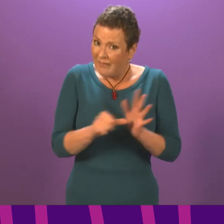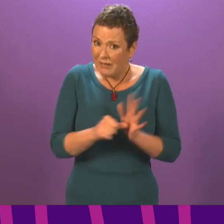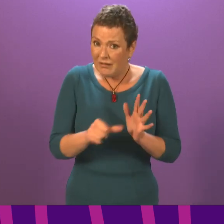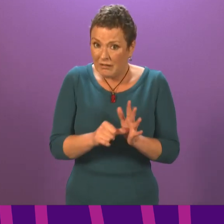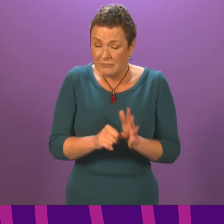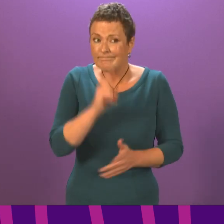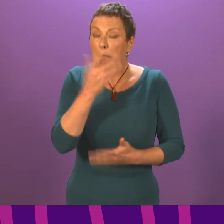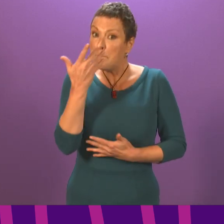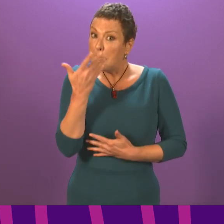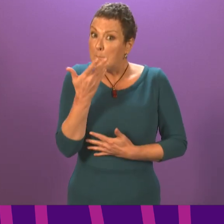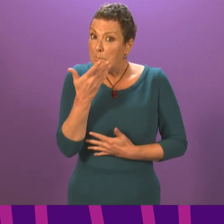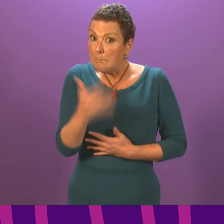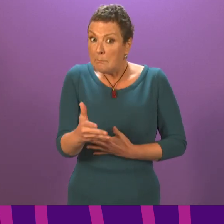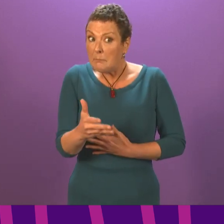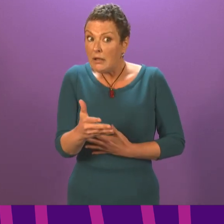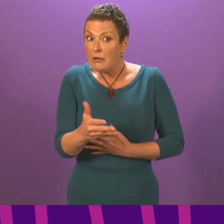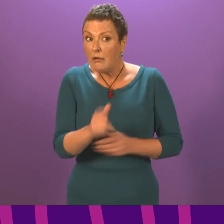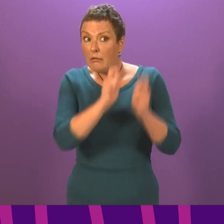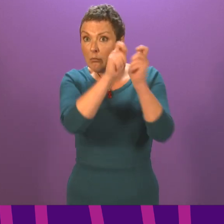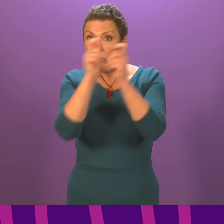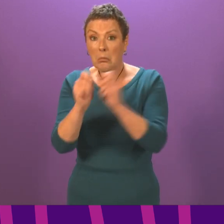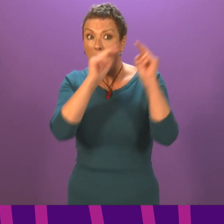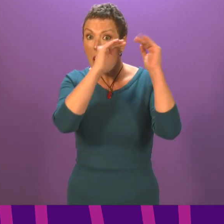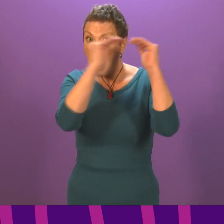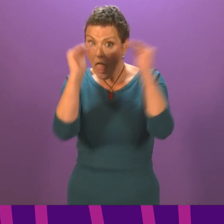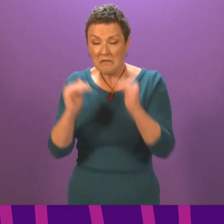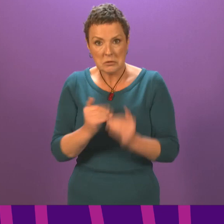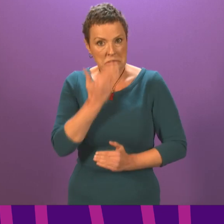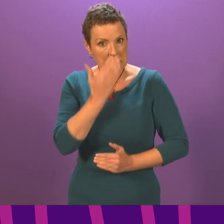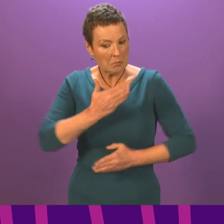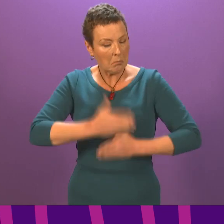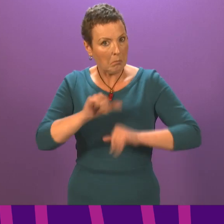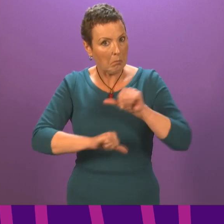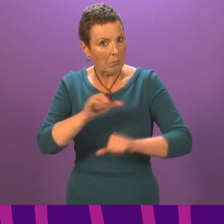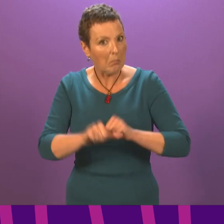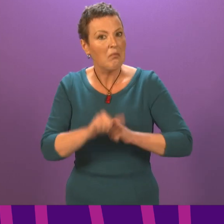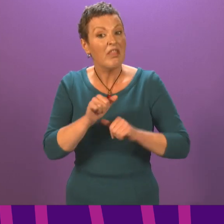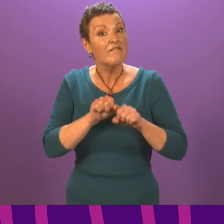across the country have helped to reduce prevalence of the virus. I reported last Tuesday that,